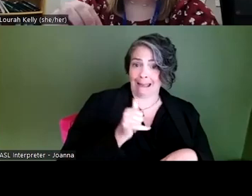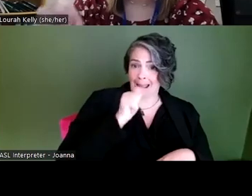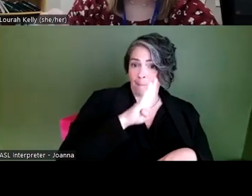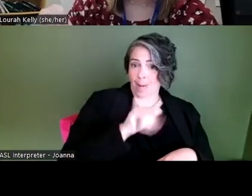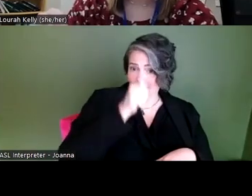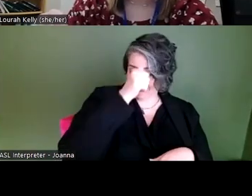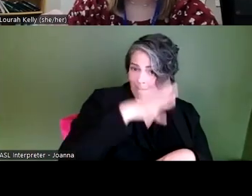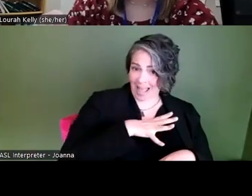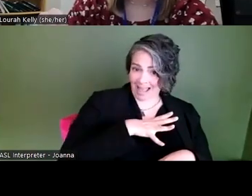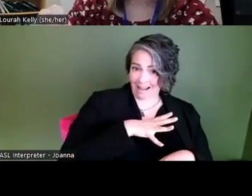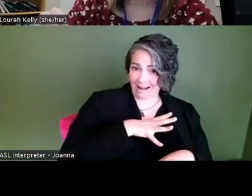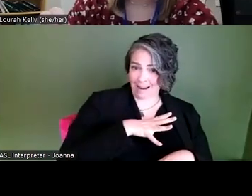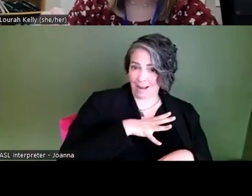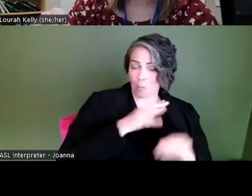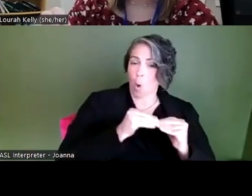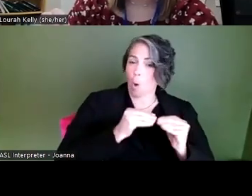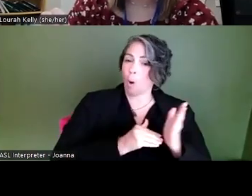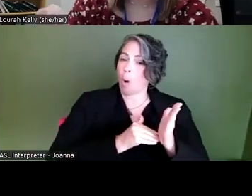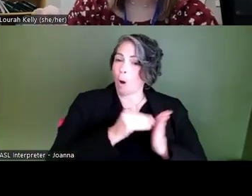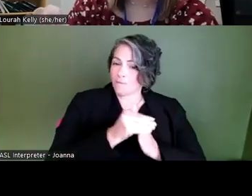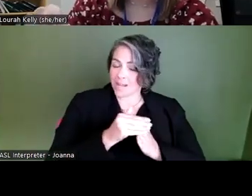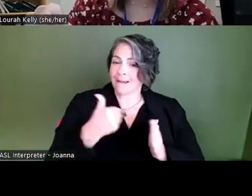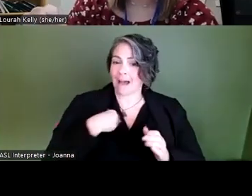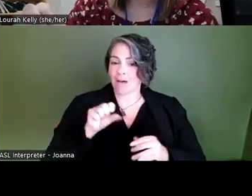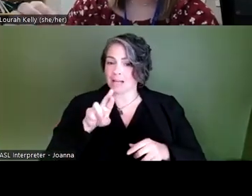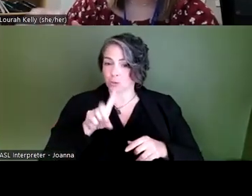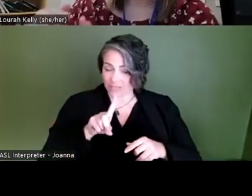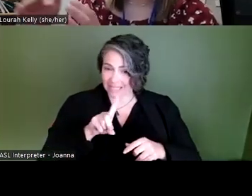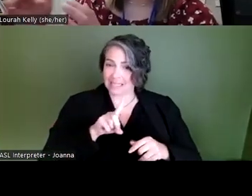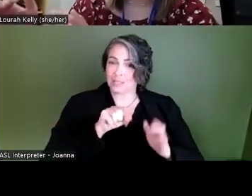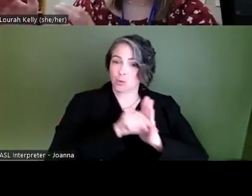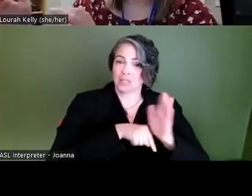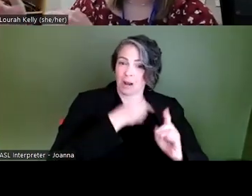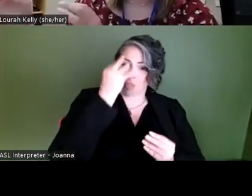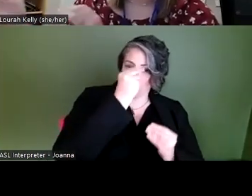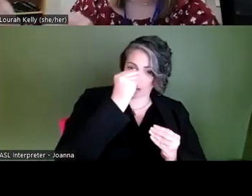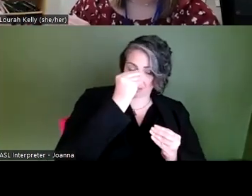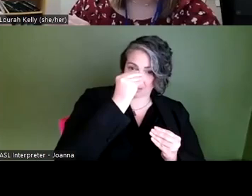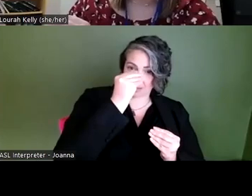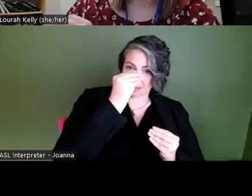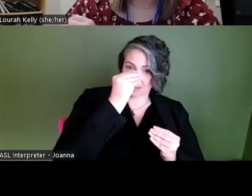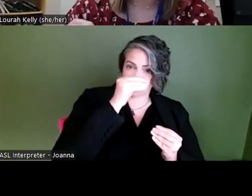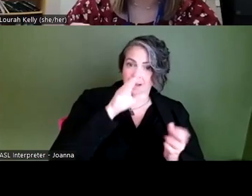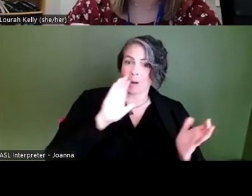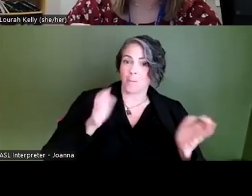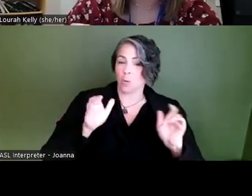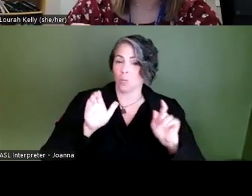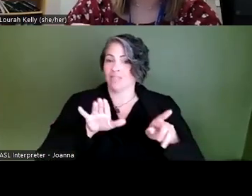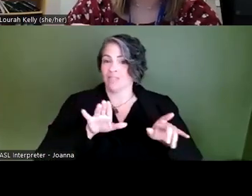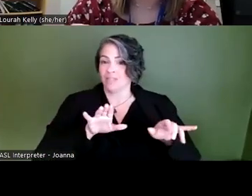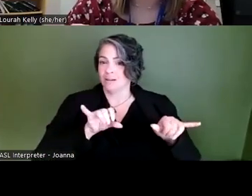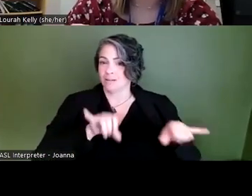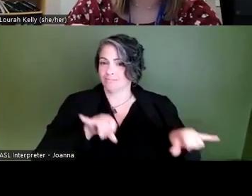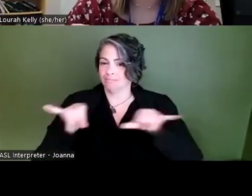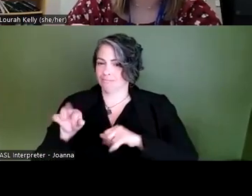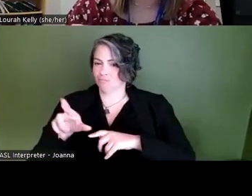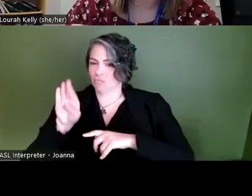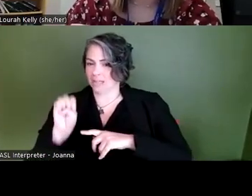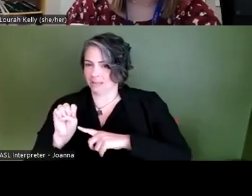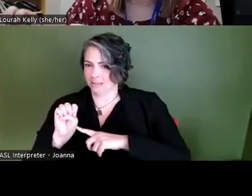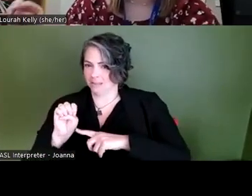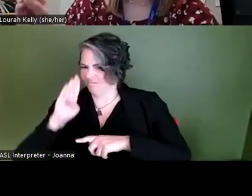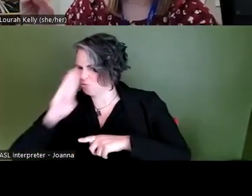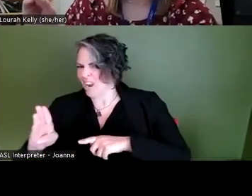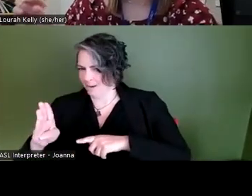had higher odds of substance use disorder and suicidal thoughts than their same race peers.